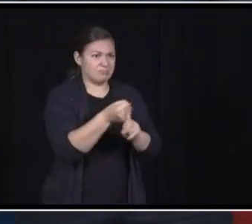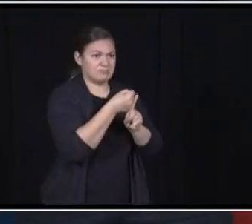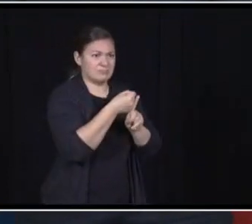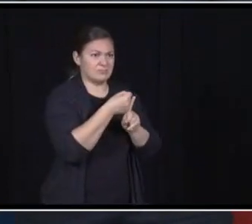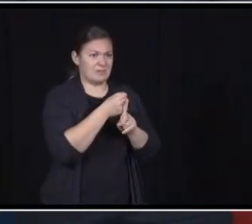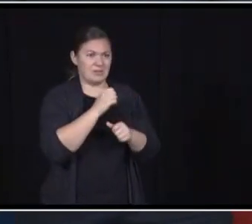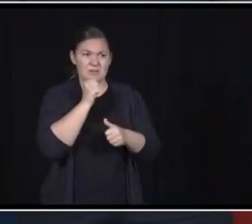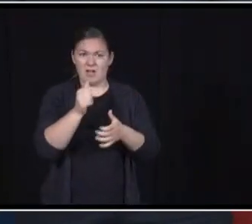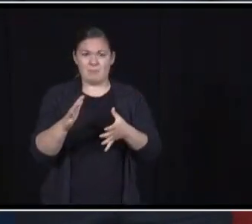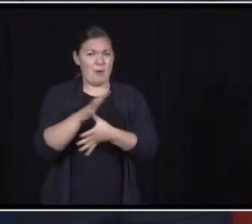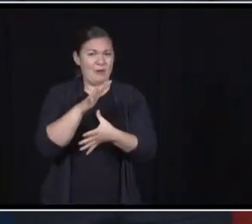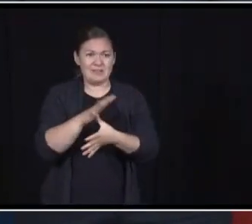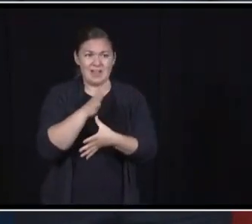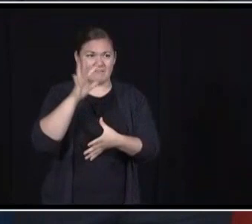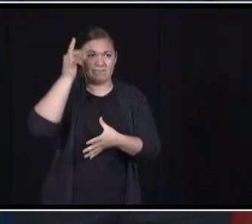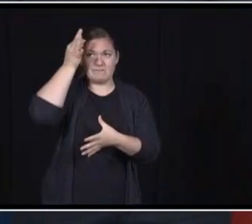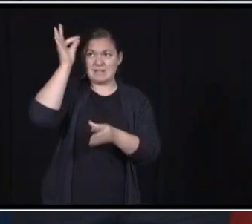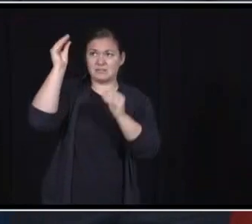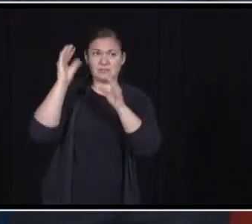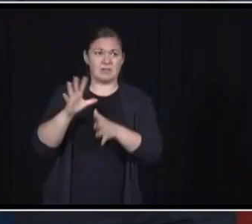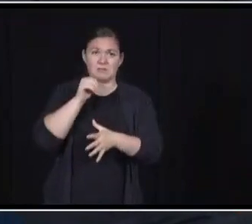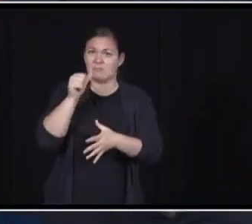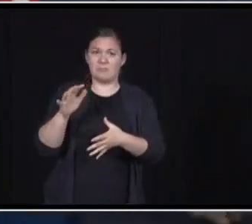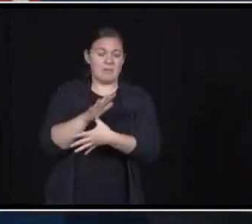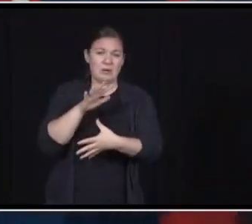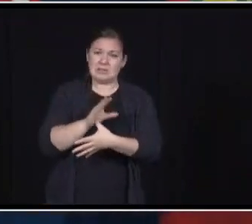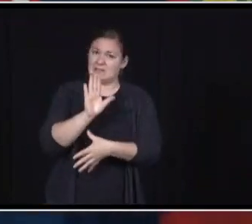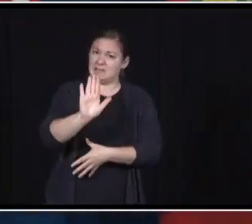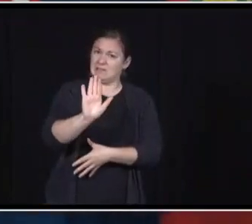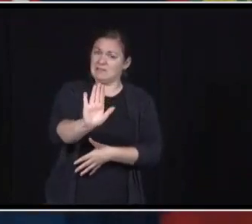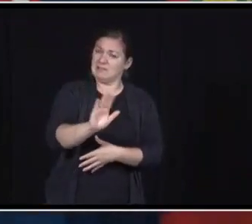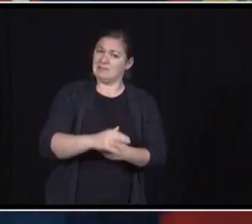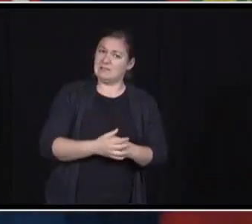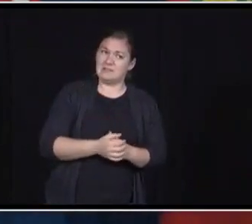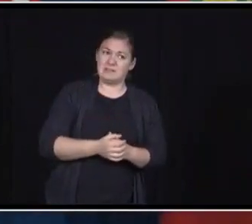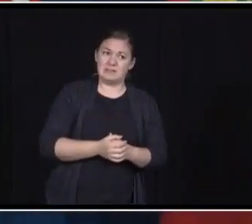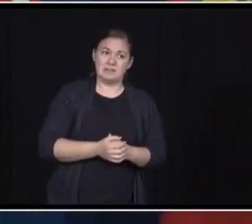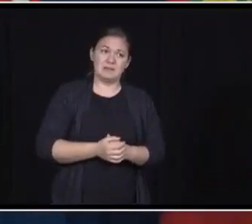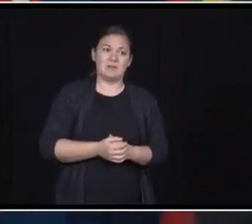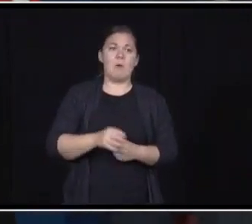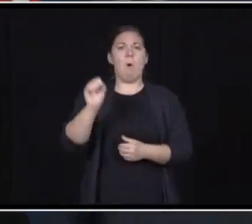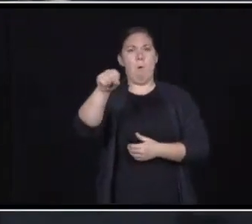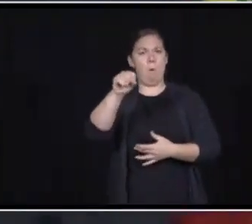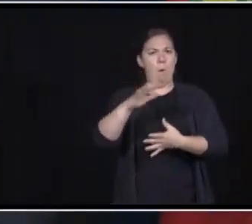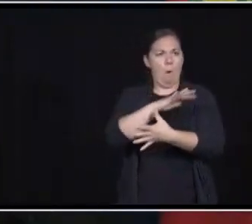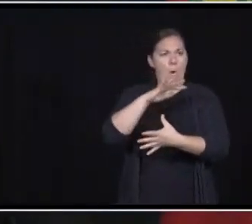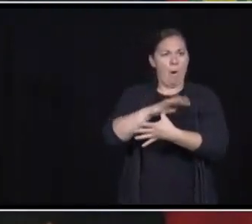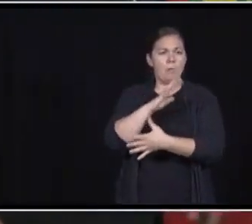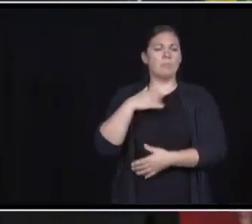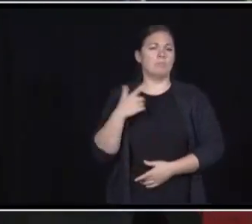Your government waited until last week to announce new measures to hire more French teacher. What do you say to parents who feel French